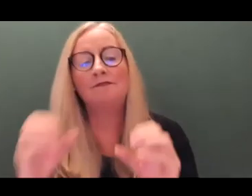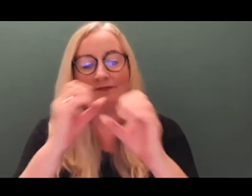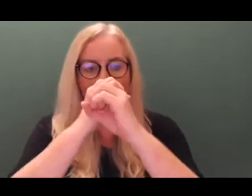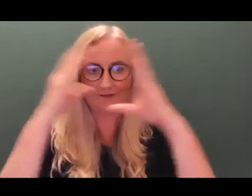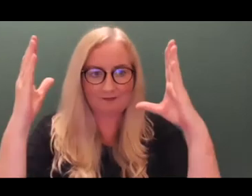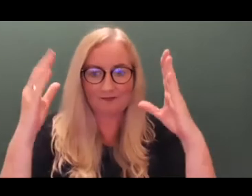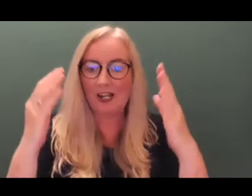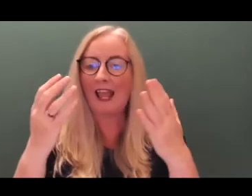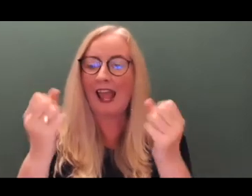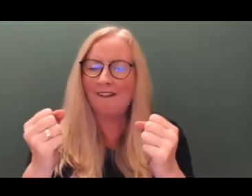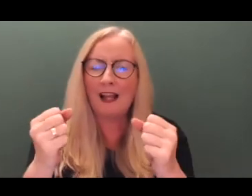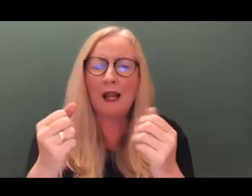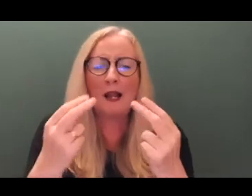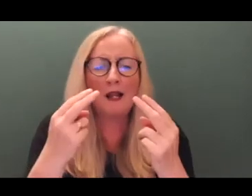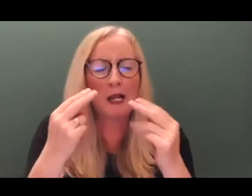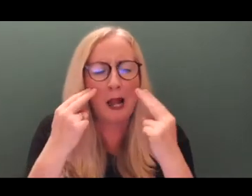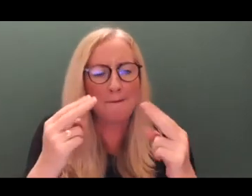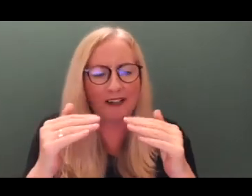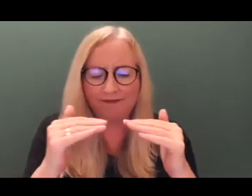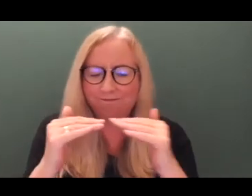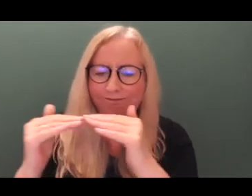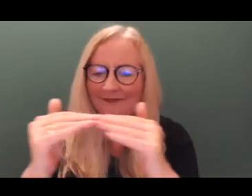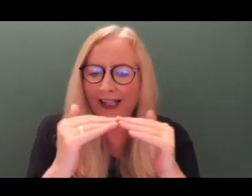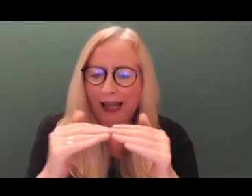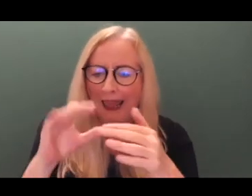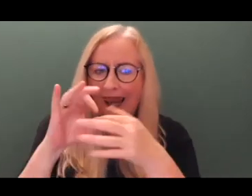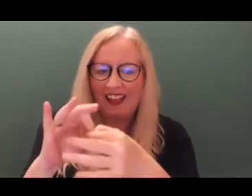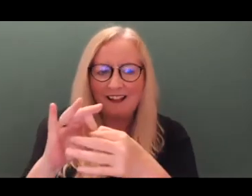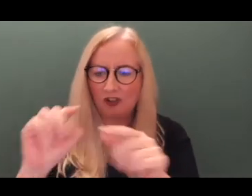of commonality with a the previous speakers there in terms of the challenges. I might address a